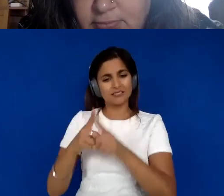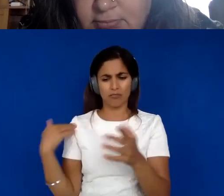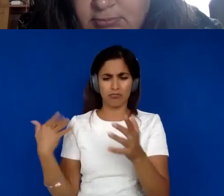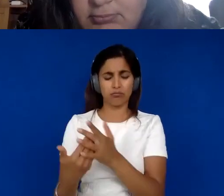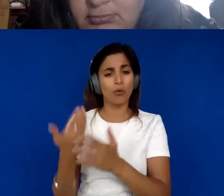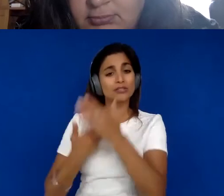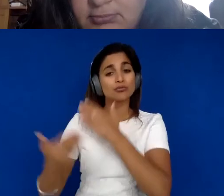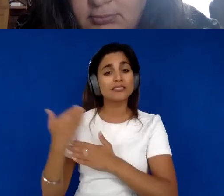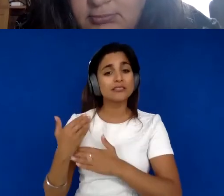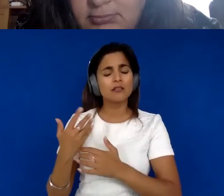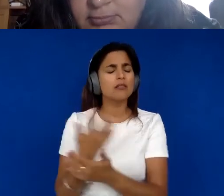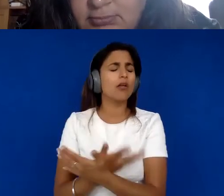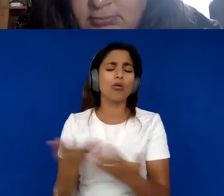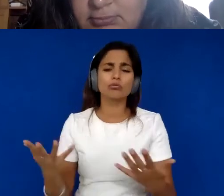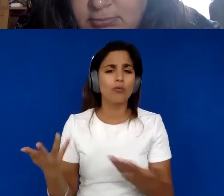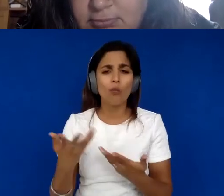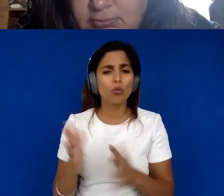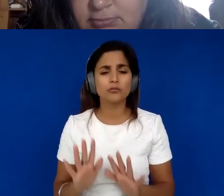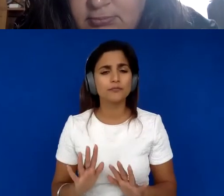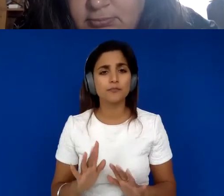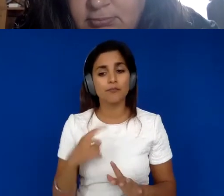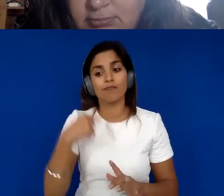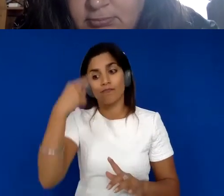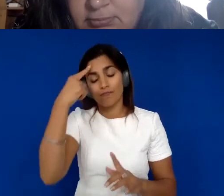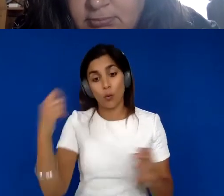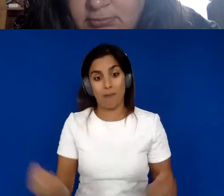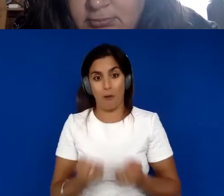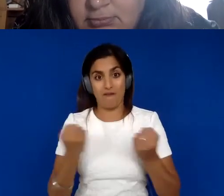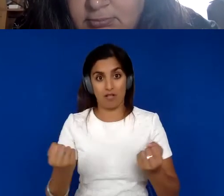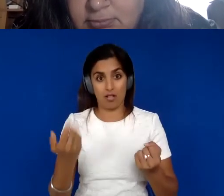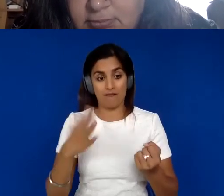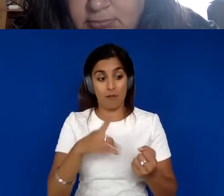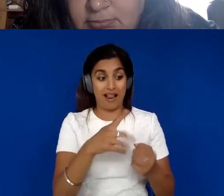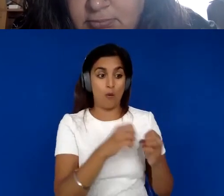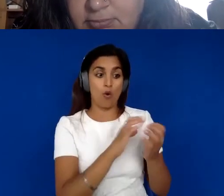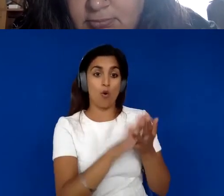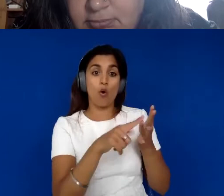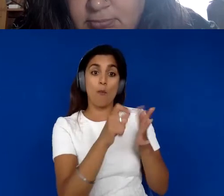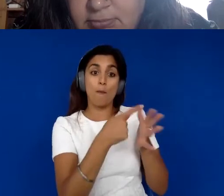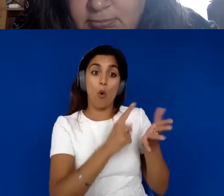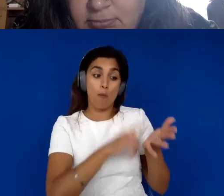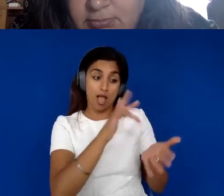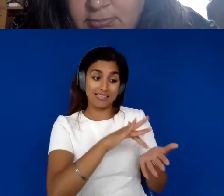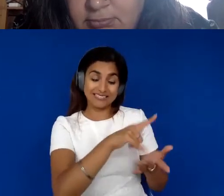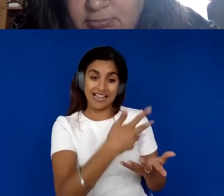history and so I think what is really powerful about the work coming out of Bhopal right now, is that instead of trying to split